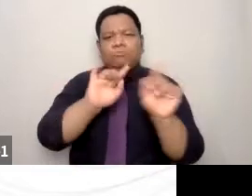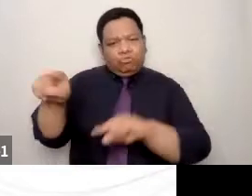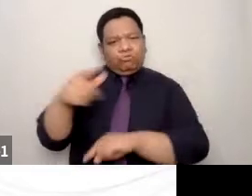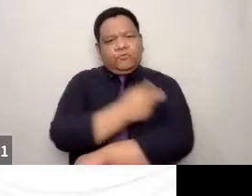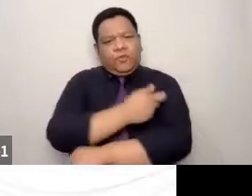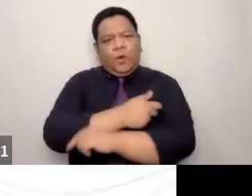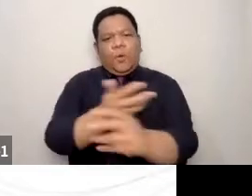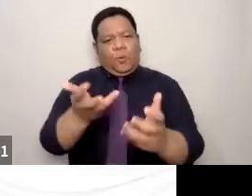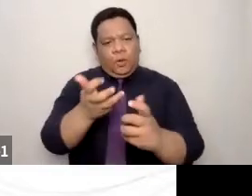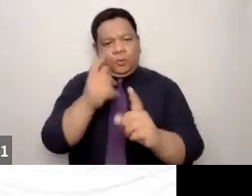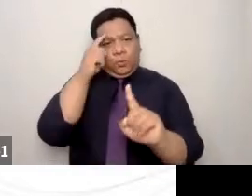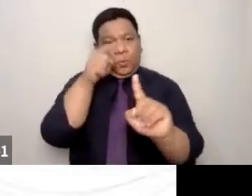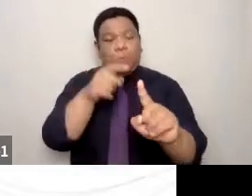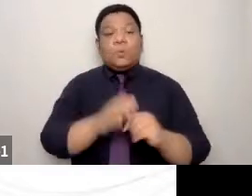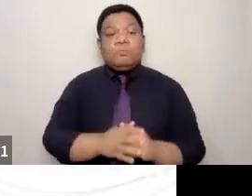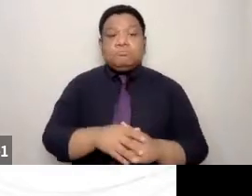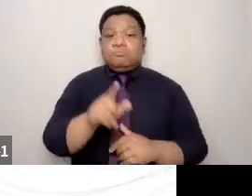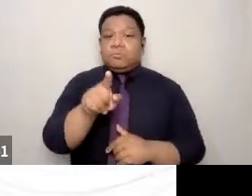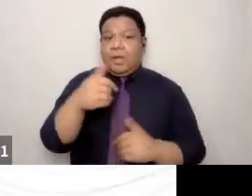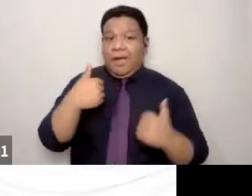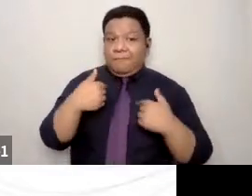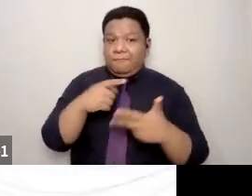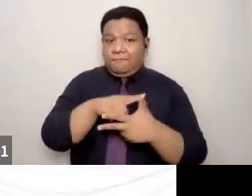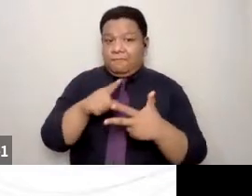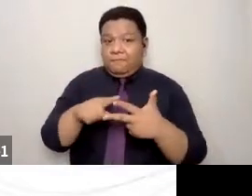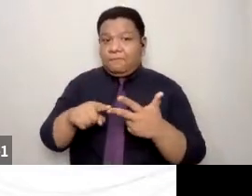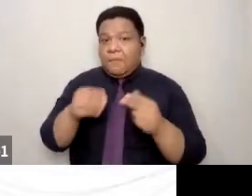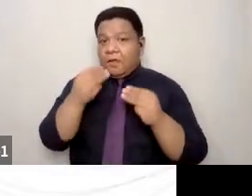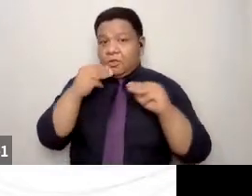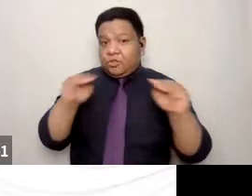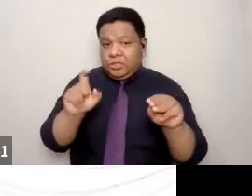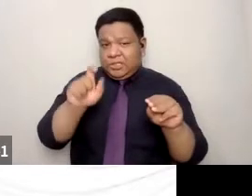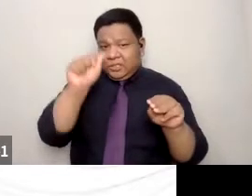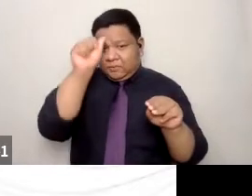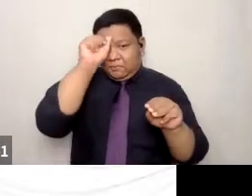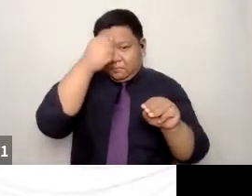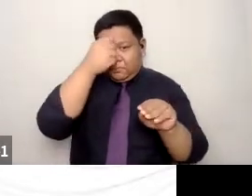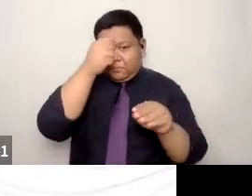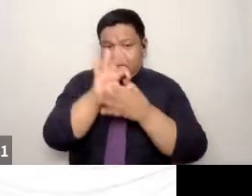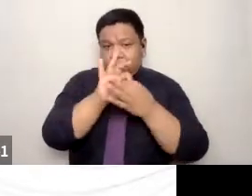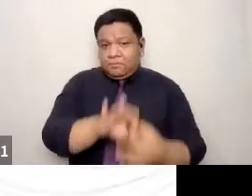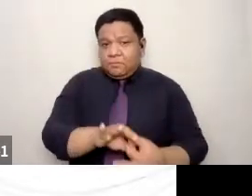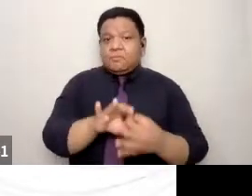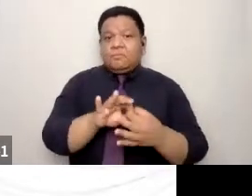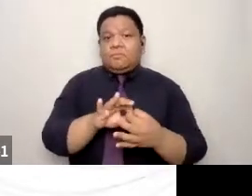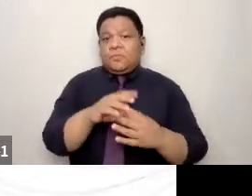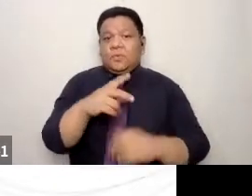So if there is three messages you need to remember about our vaccination program,